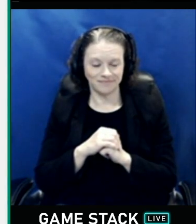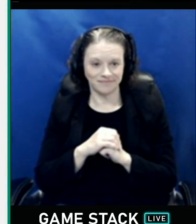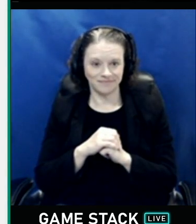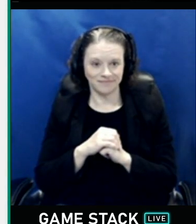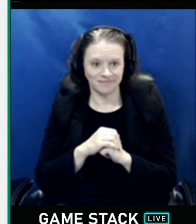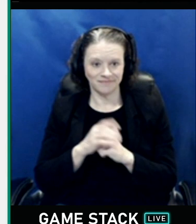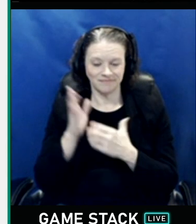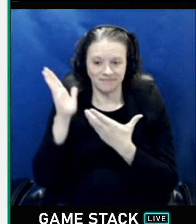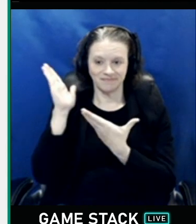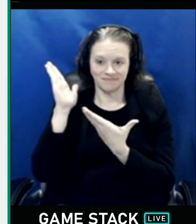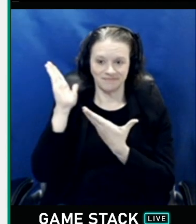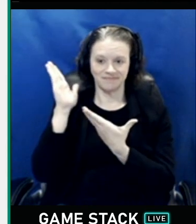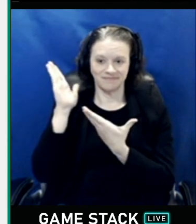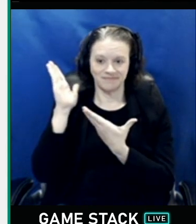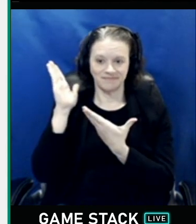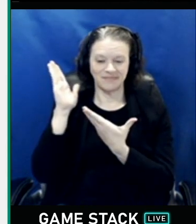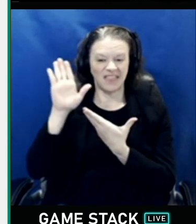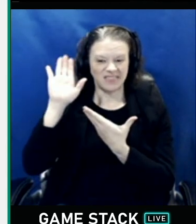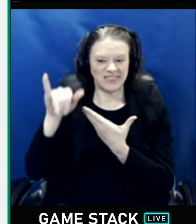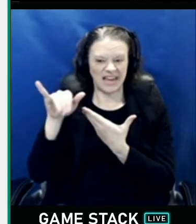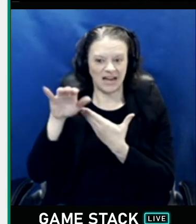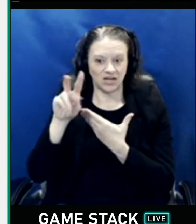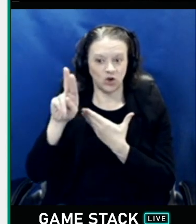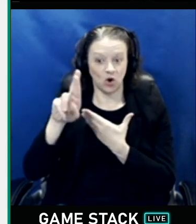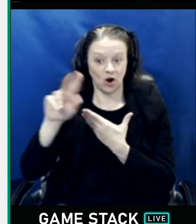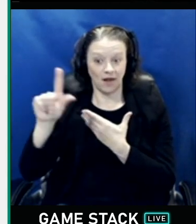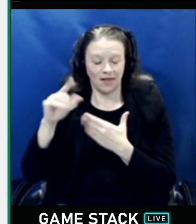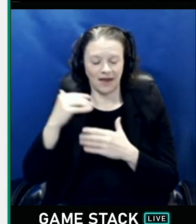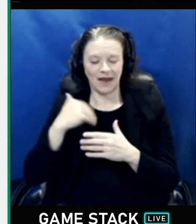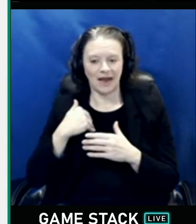developer.amd.com has software optimization guides for Zen 2 and Zen